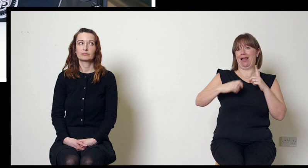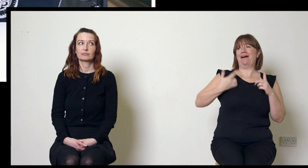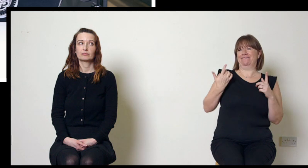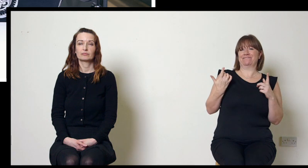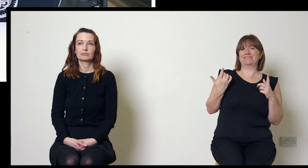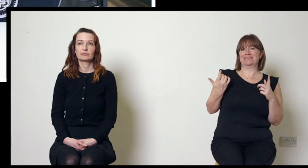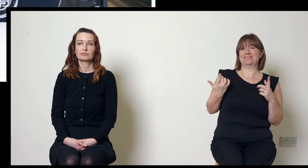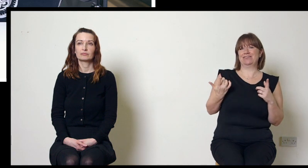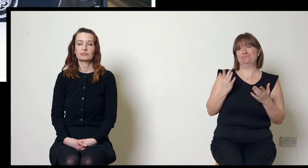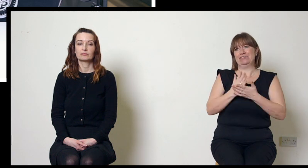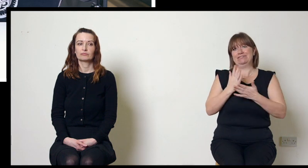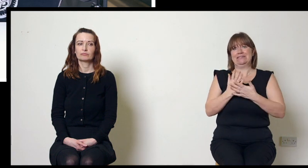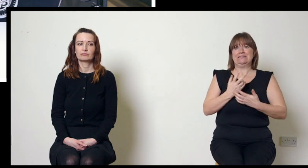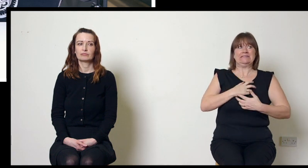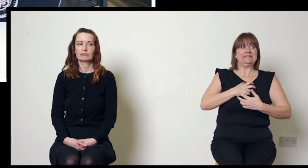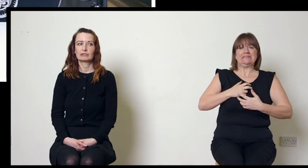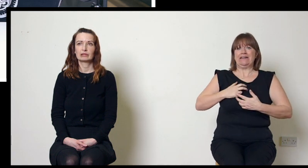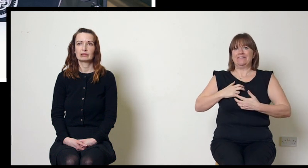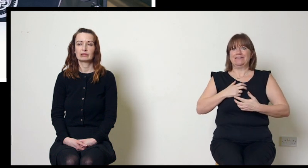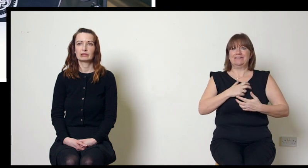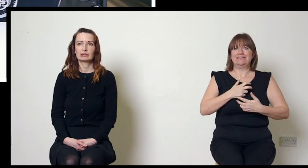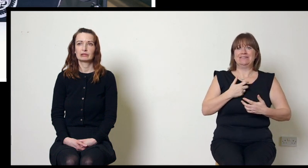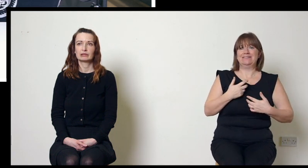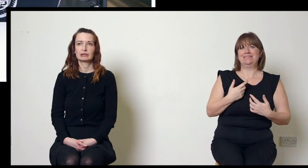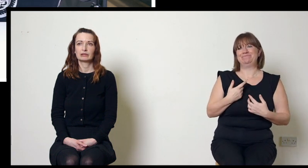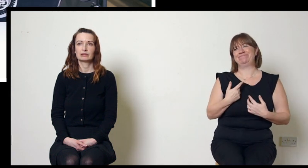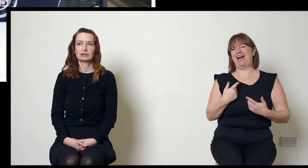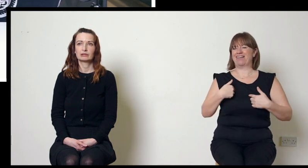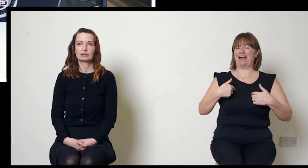And she was really nervous about it. And rather than us kind of feeling a bit like Oh don't you get… don’t you